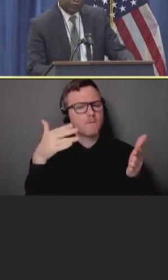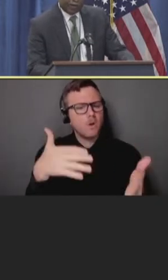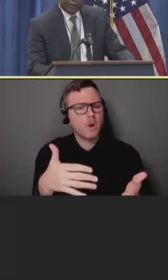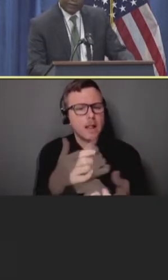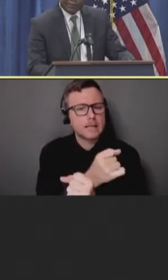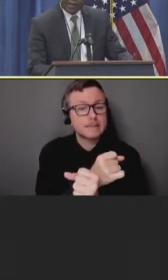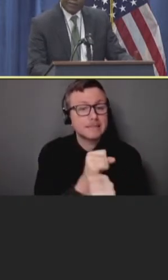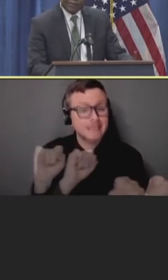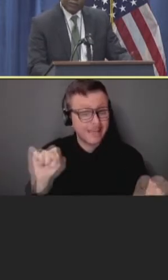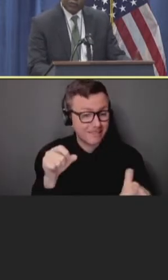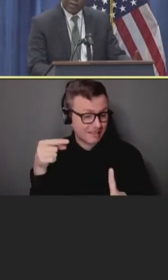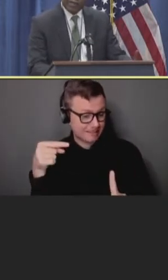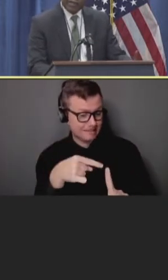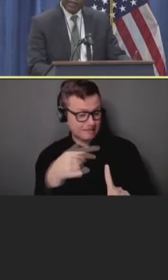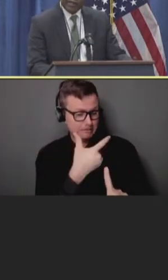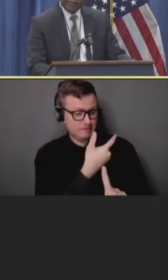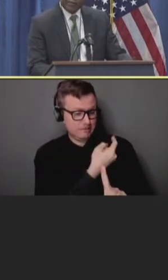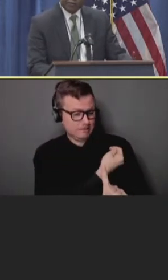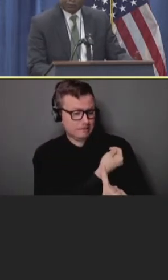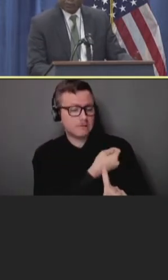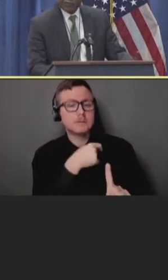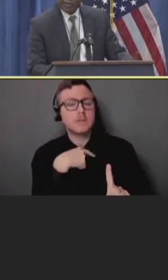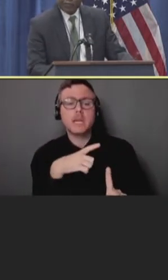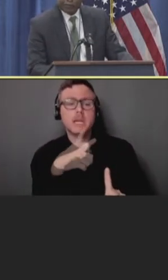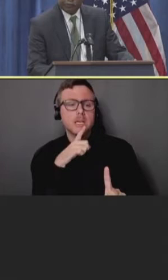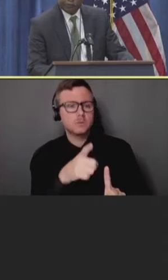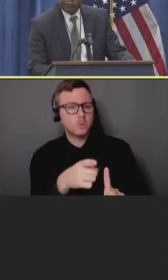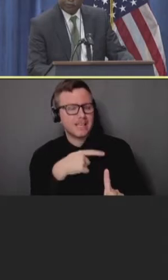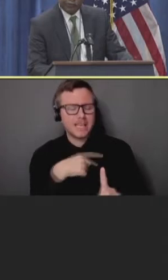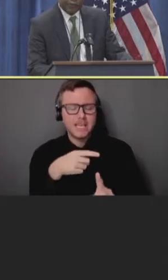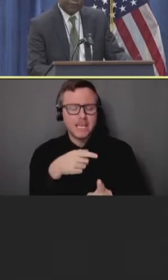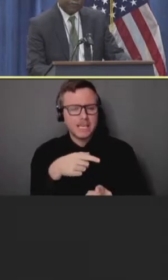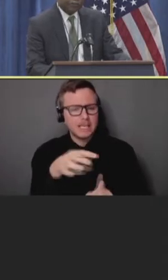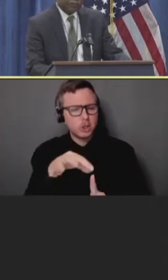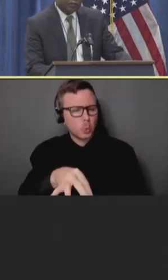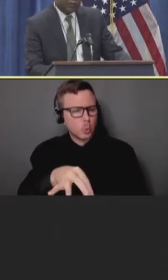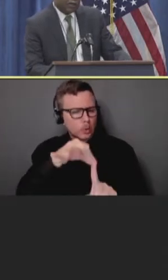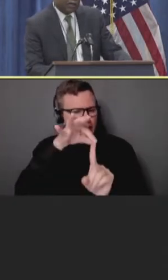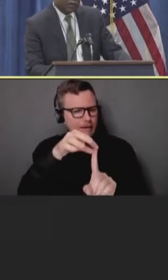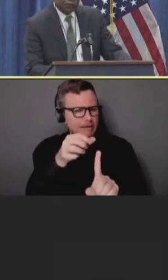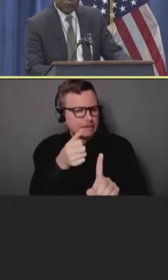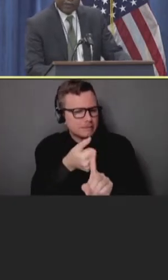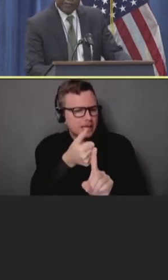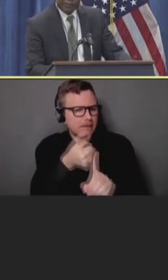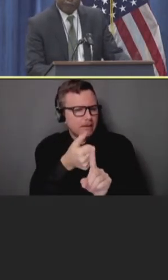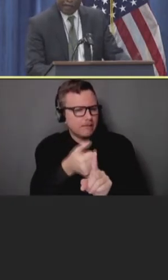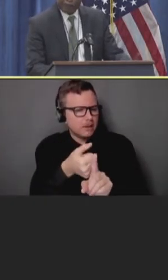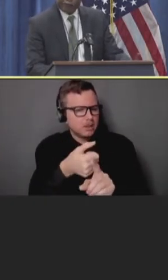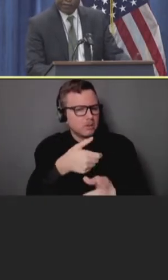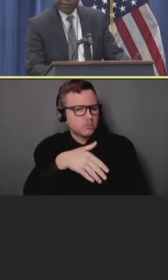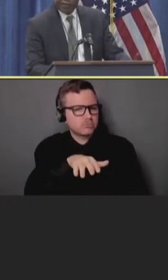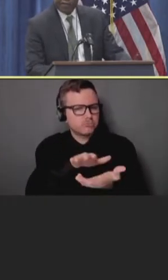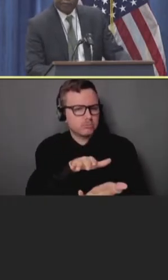product is that it's unique in its implementation. Remember that this utilizes bifurcated needles.